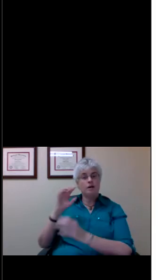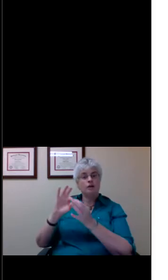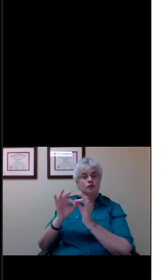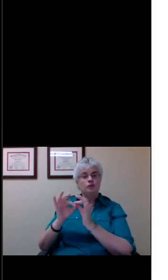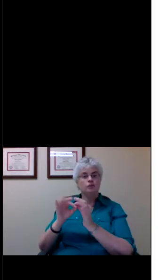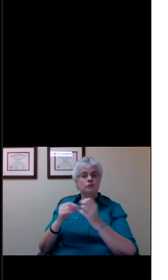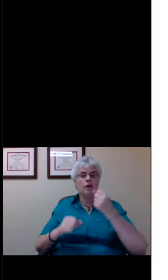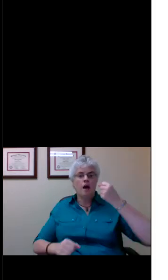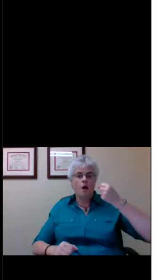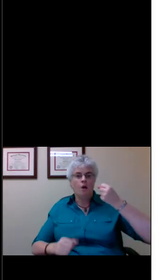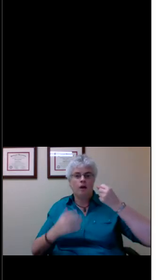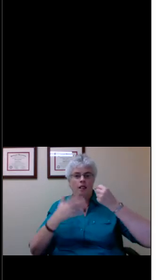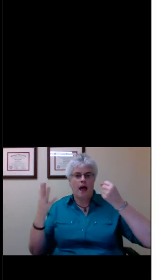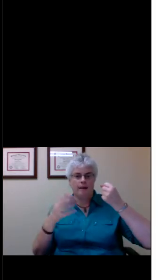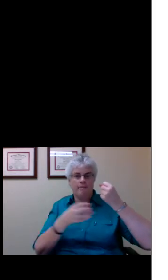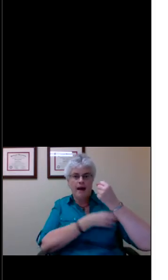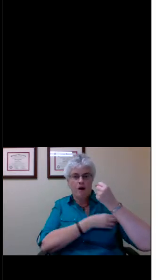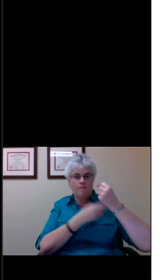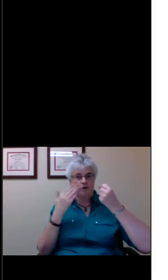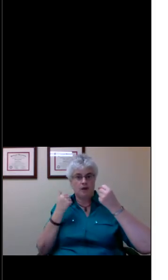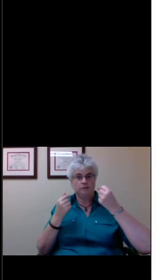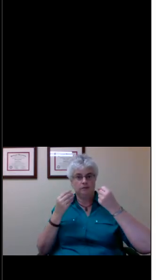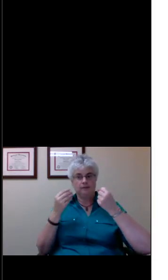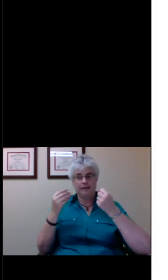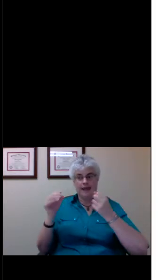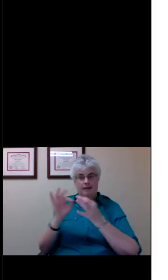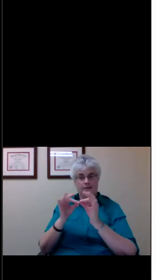Making sure, because the interpreter holds a lot of